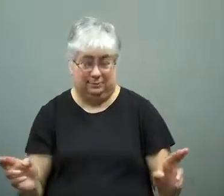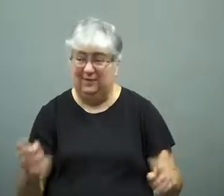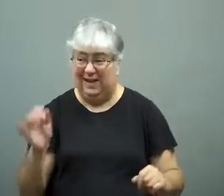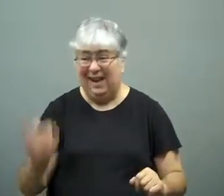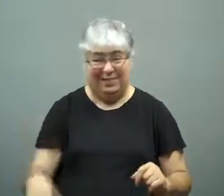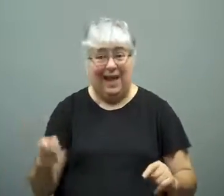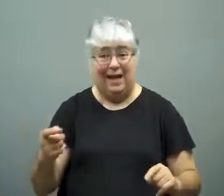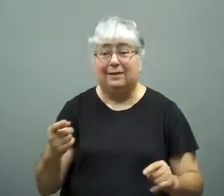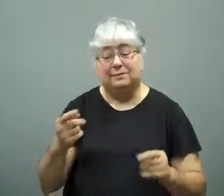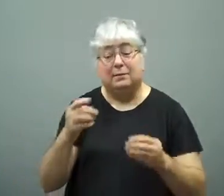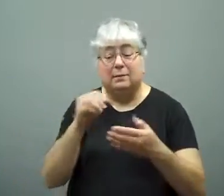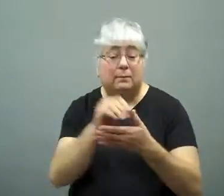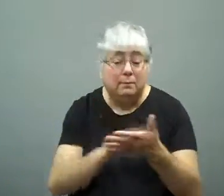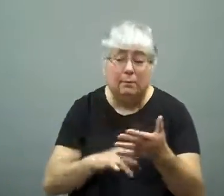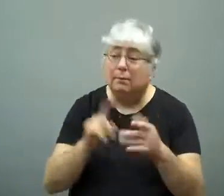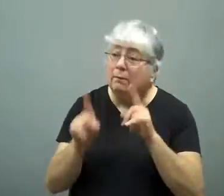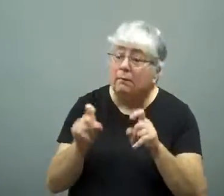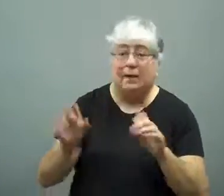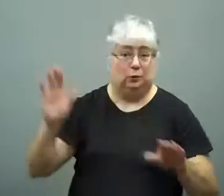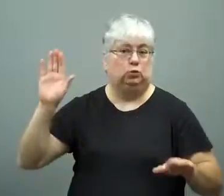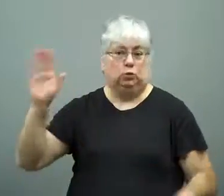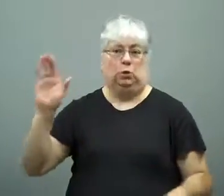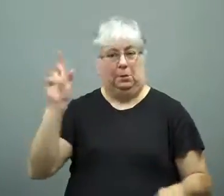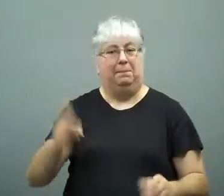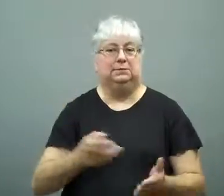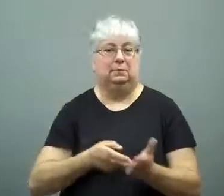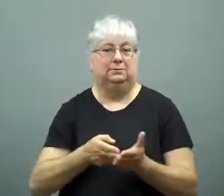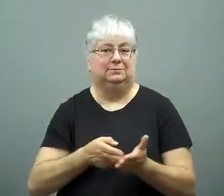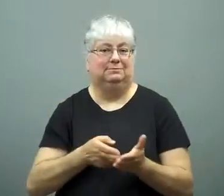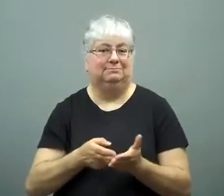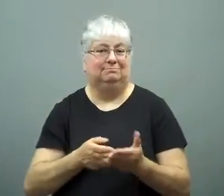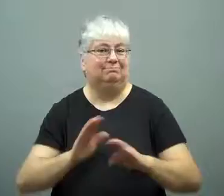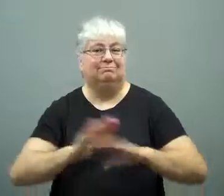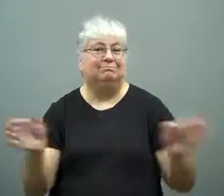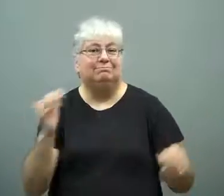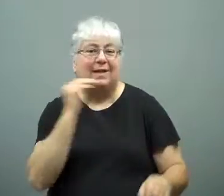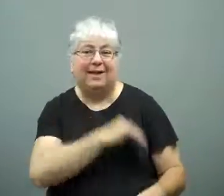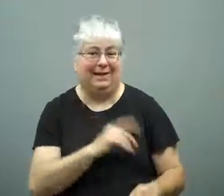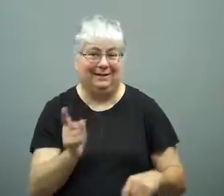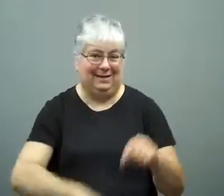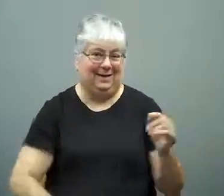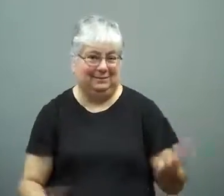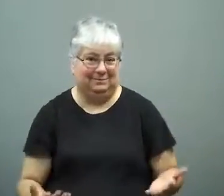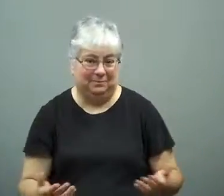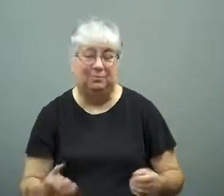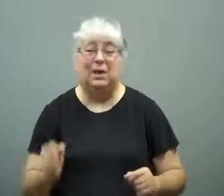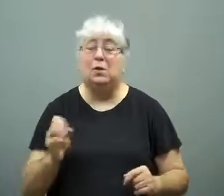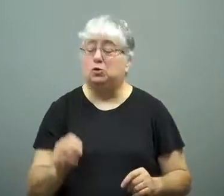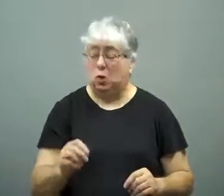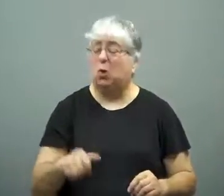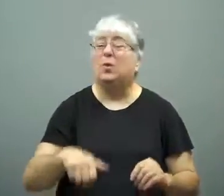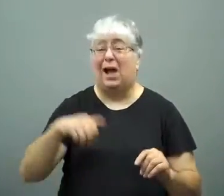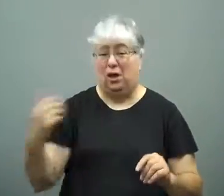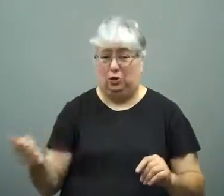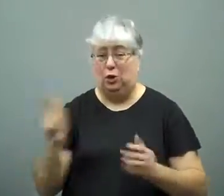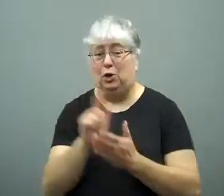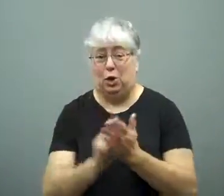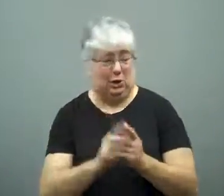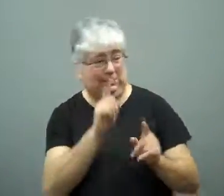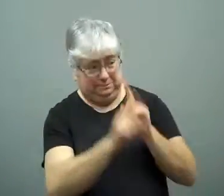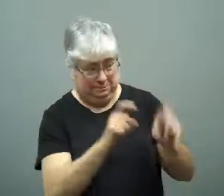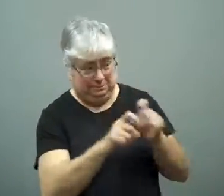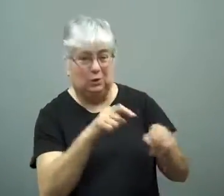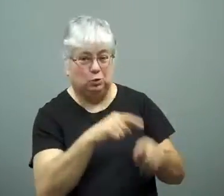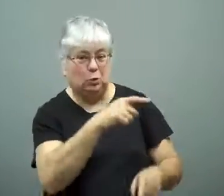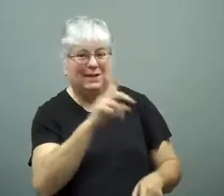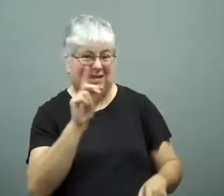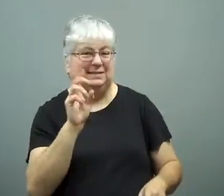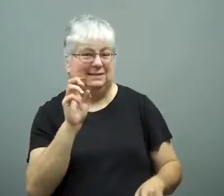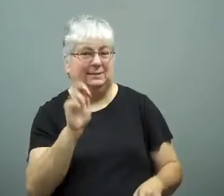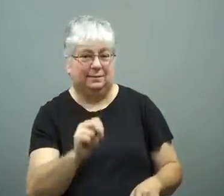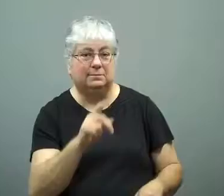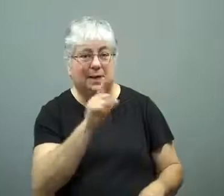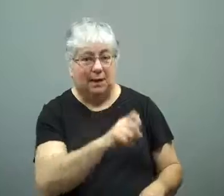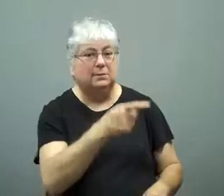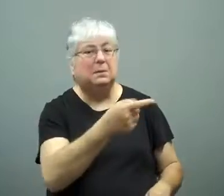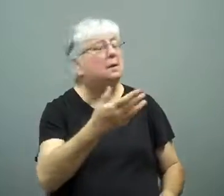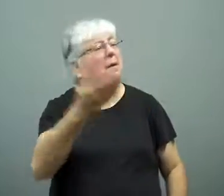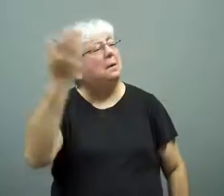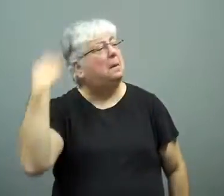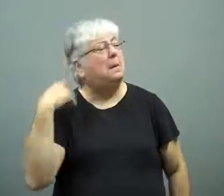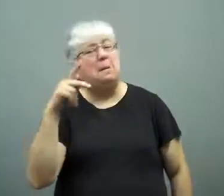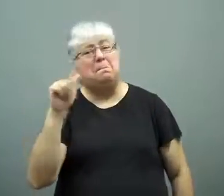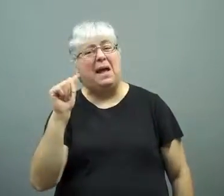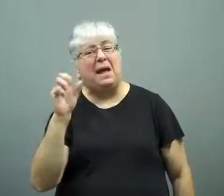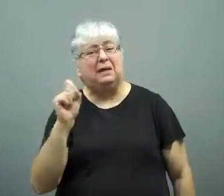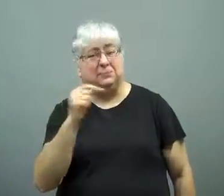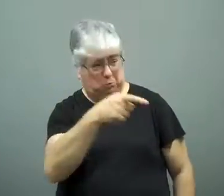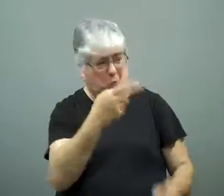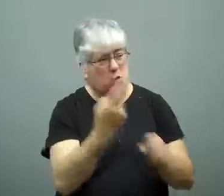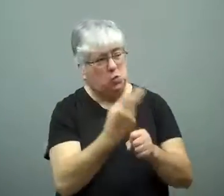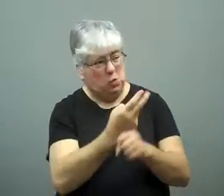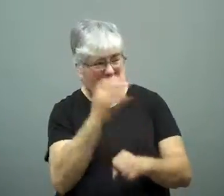These depositions are done under oath, and require telling the truth.